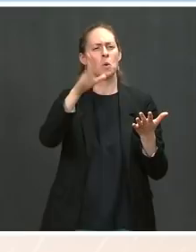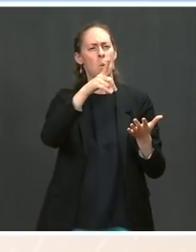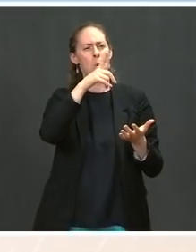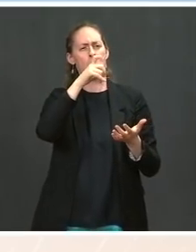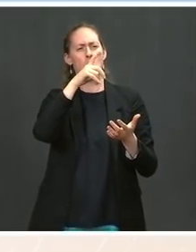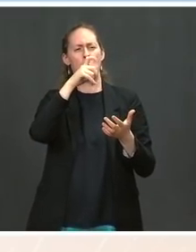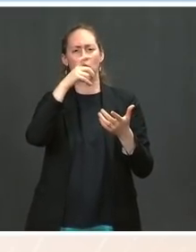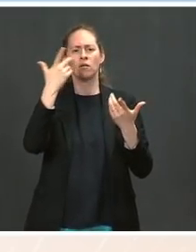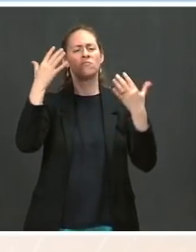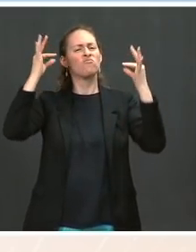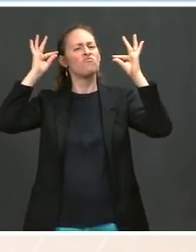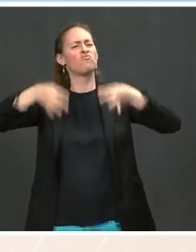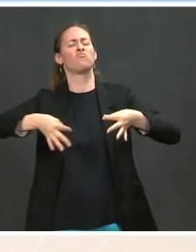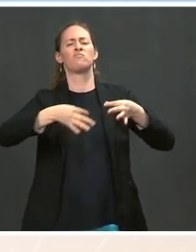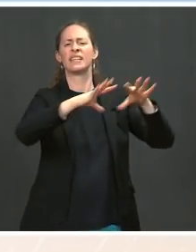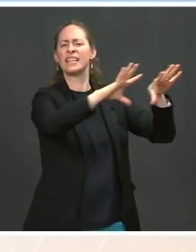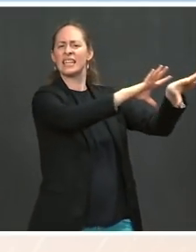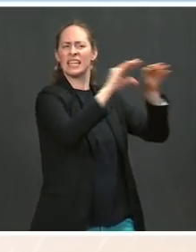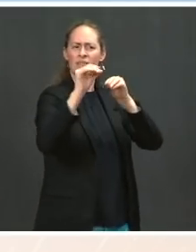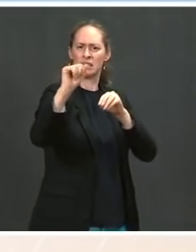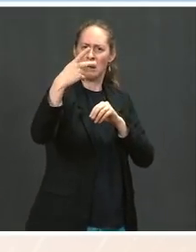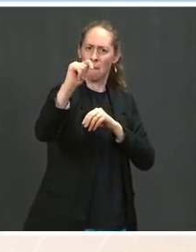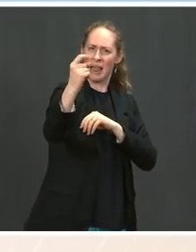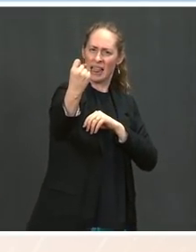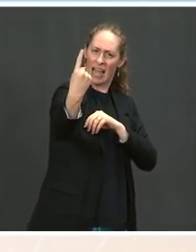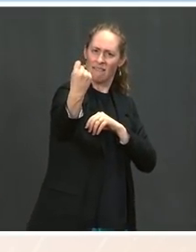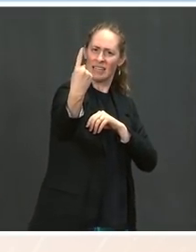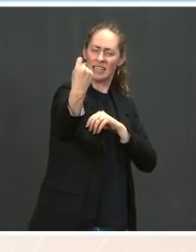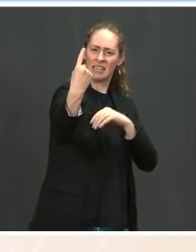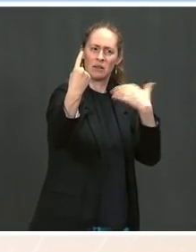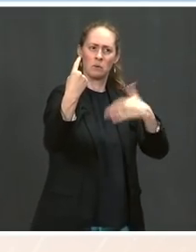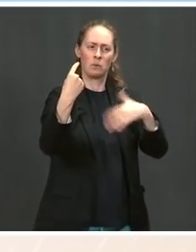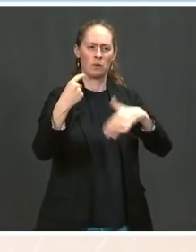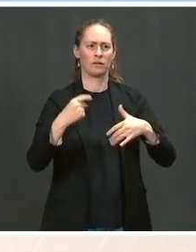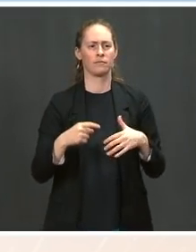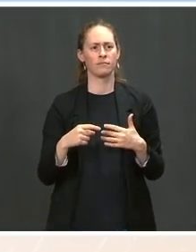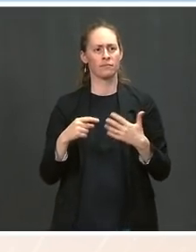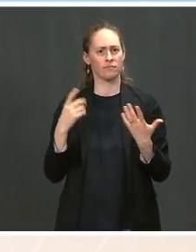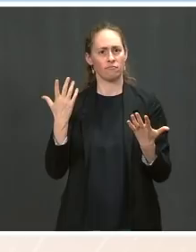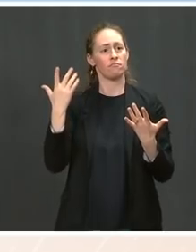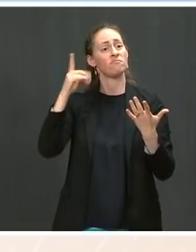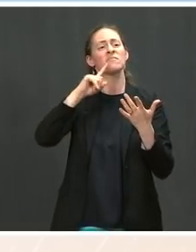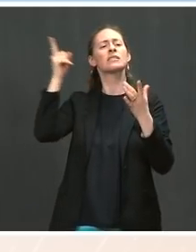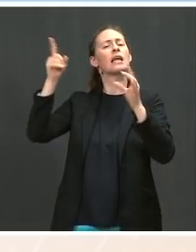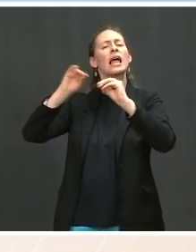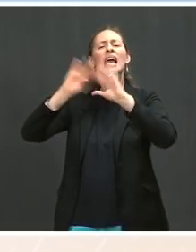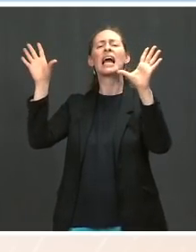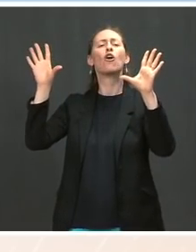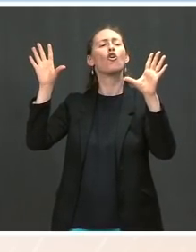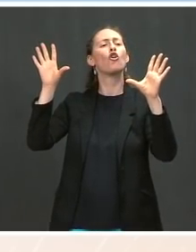Ms. Psaki: I think it was the President wanting to send a clear message that this is not going to be an open-ended timeline